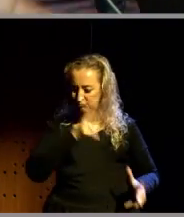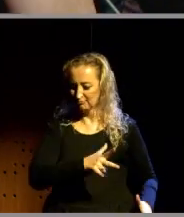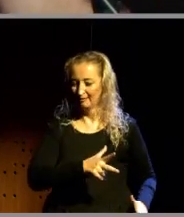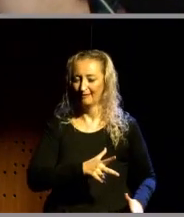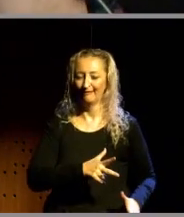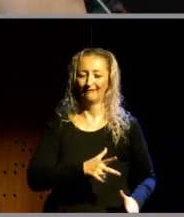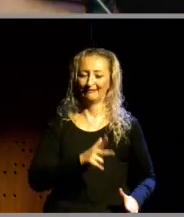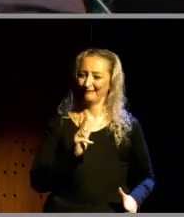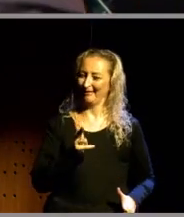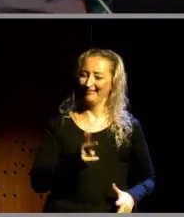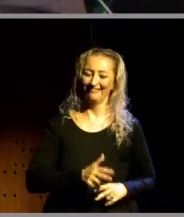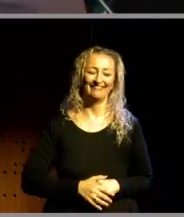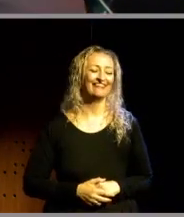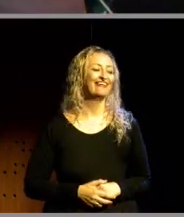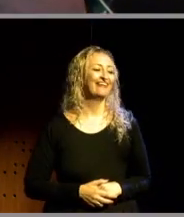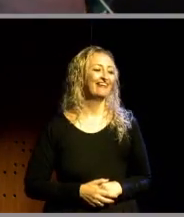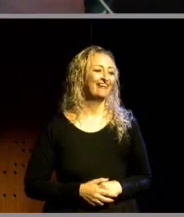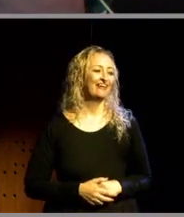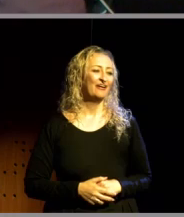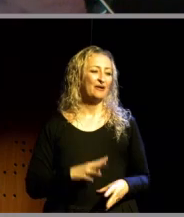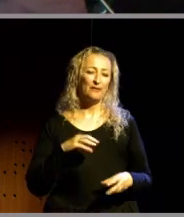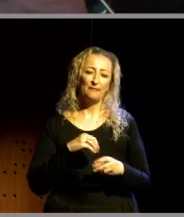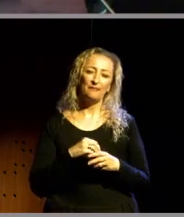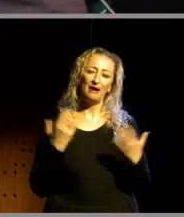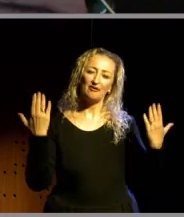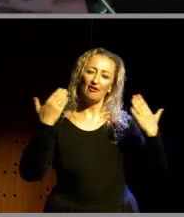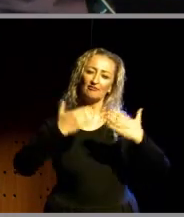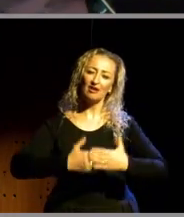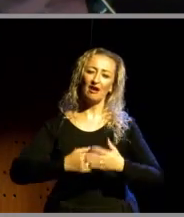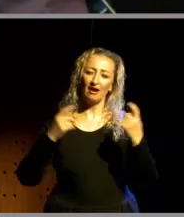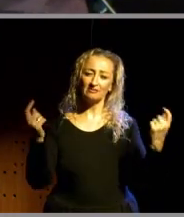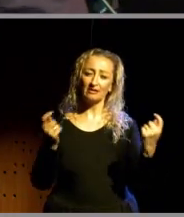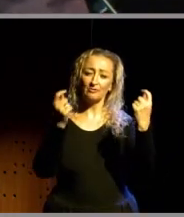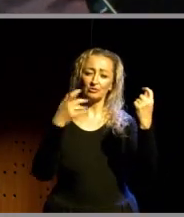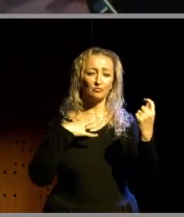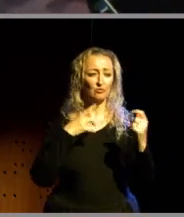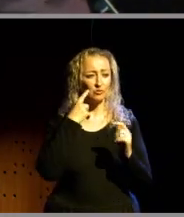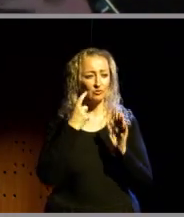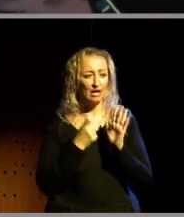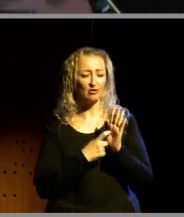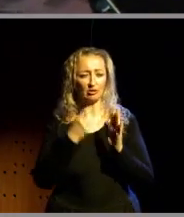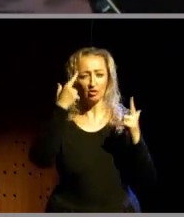A part of tonight's celebrations, we would like to acknowledge Creative Australia's First Nations arts